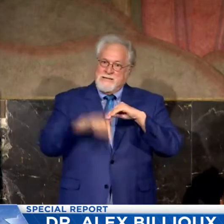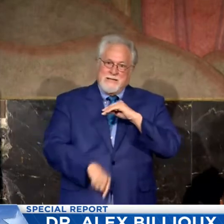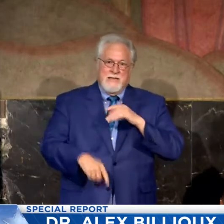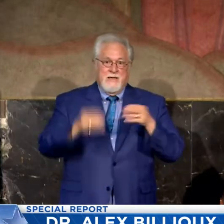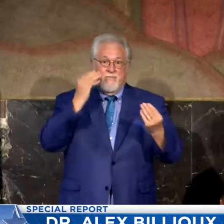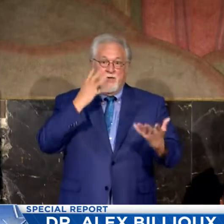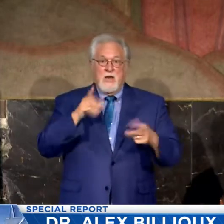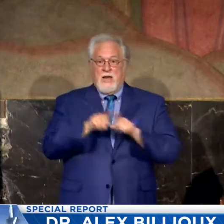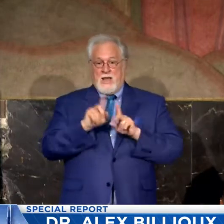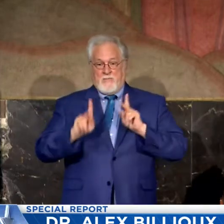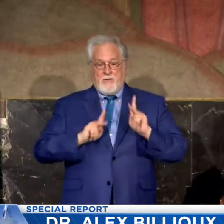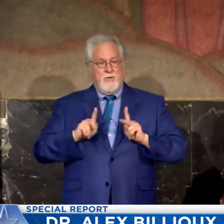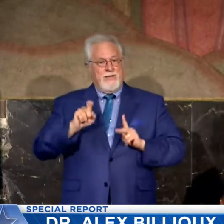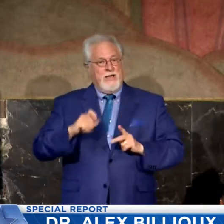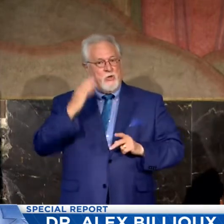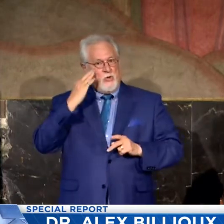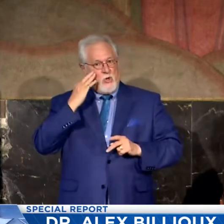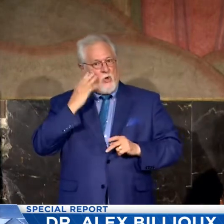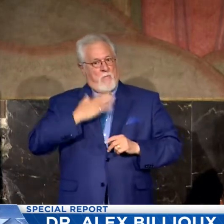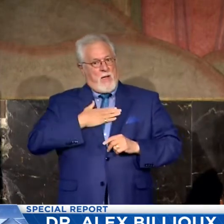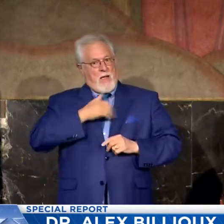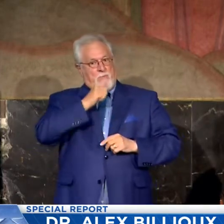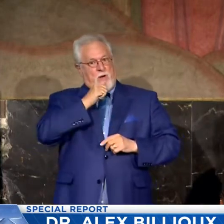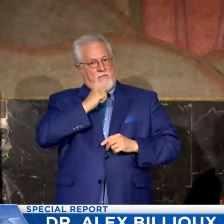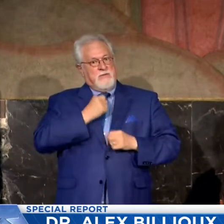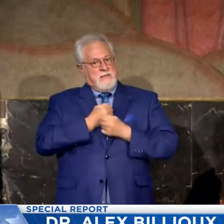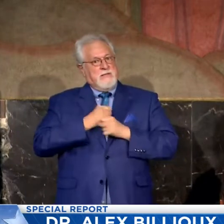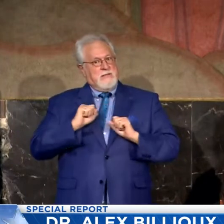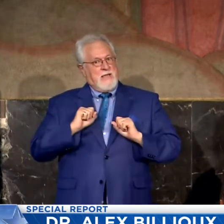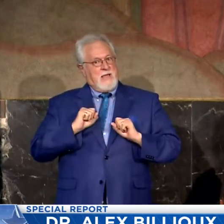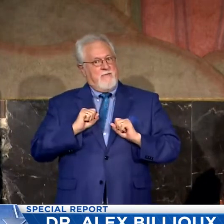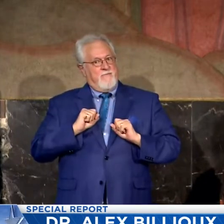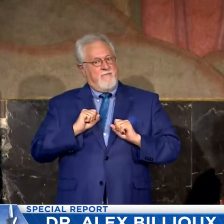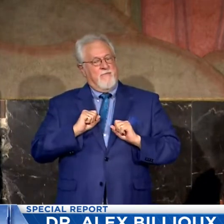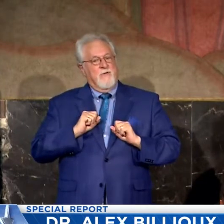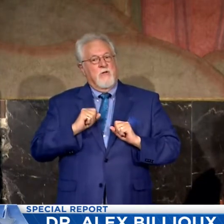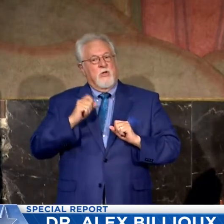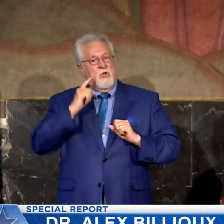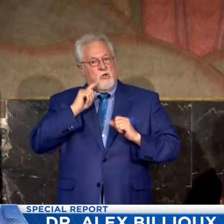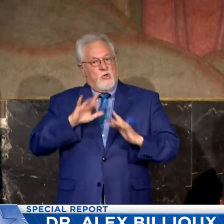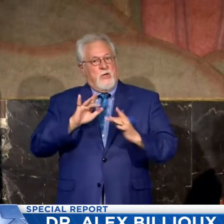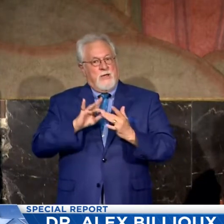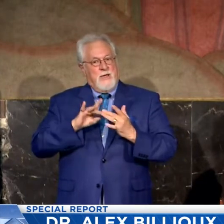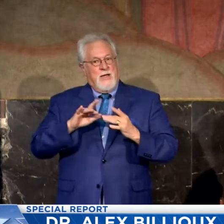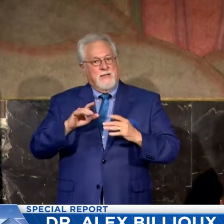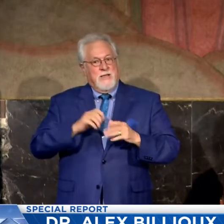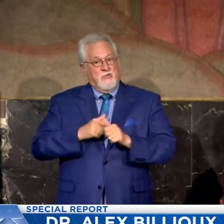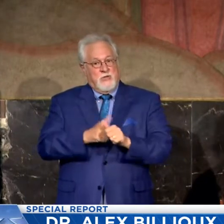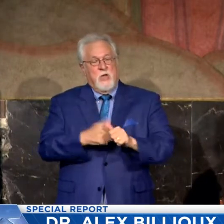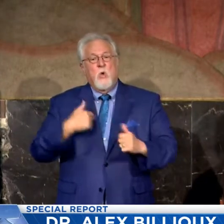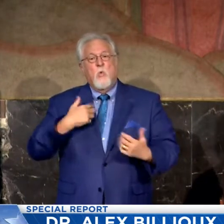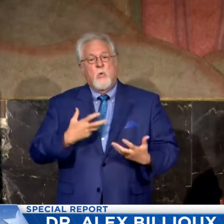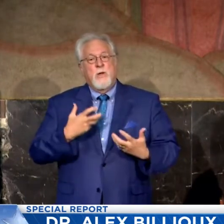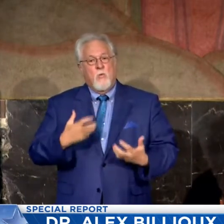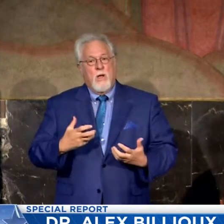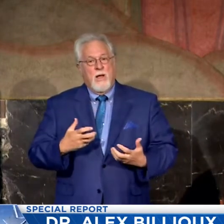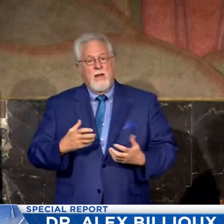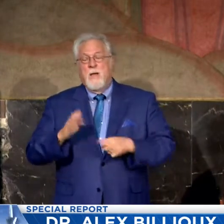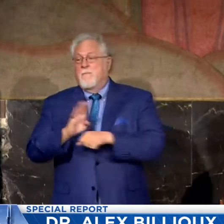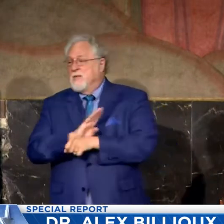NOW AND WILL HIDE CASES. THAT IS THE REASON WE DON'T GIVE THAT LEVEL OF DETAIL.